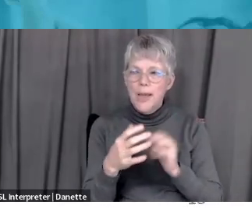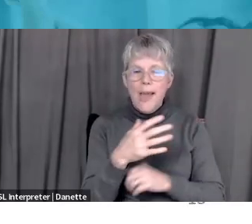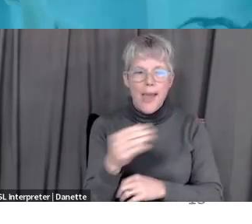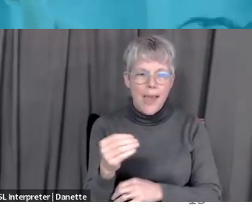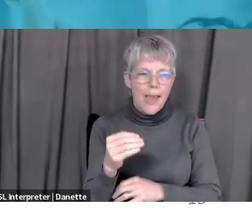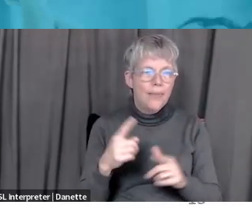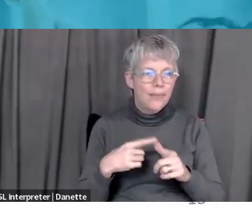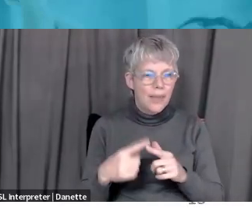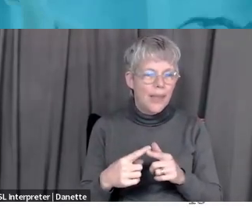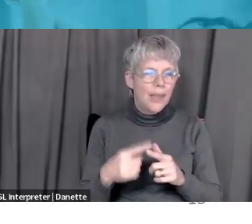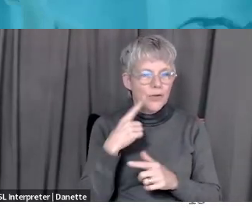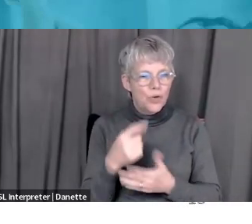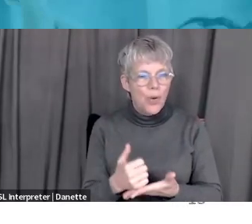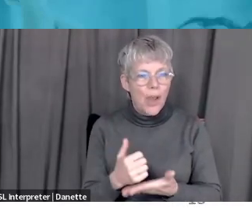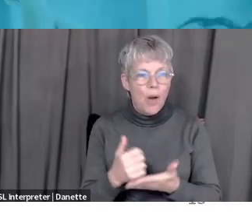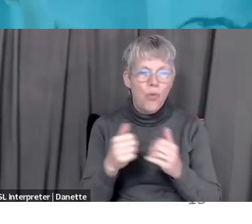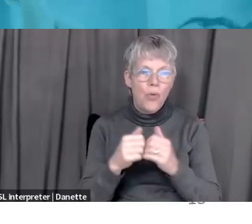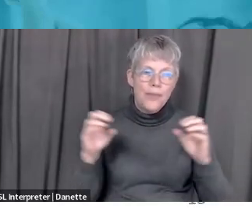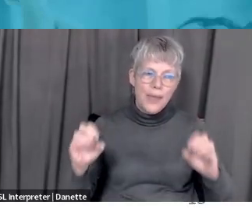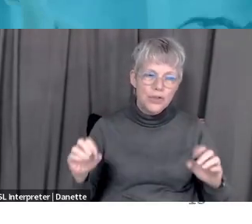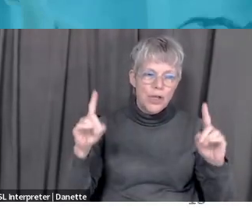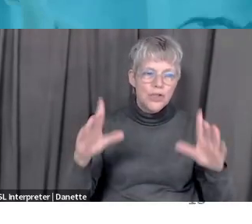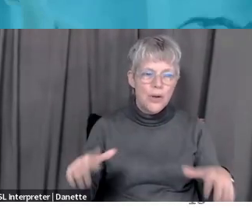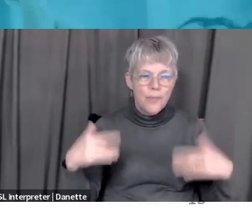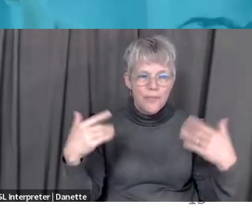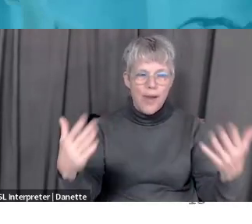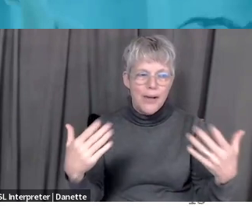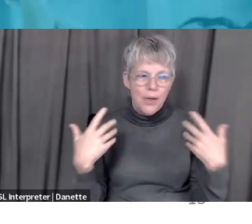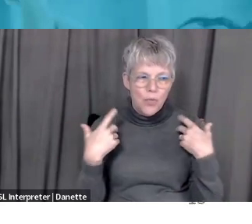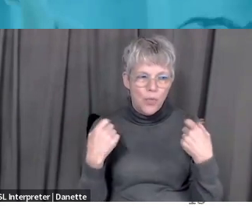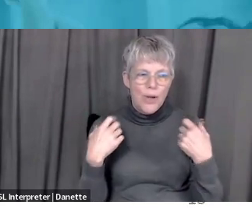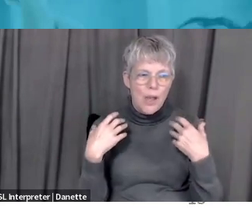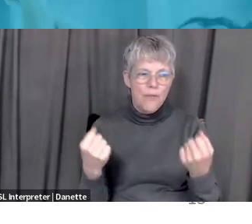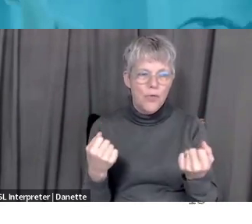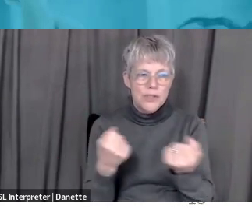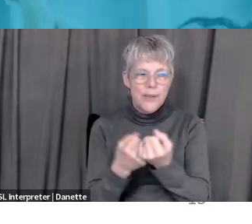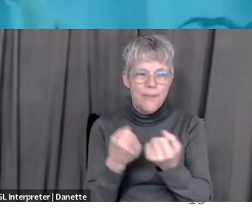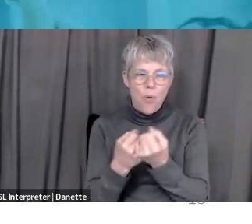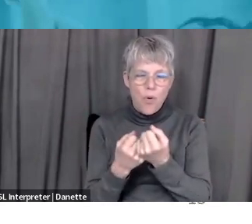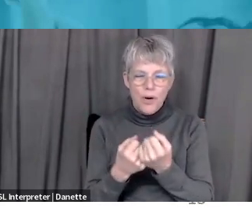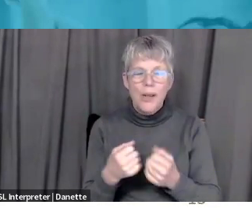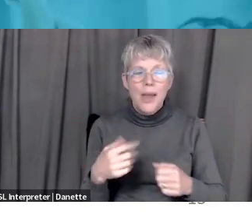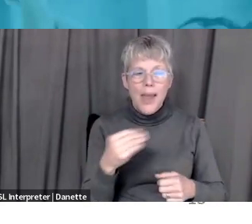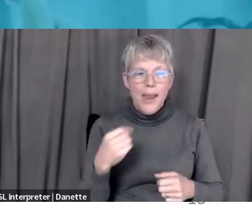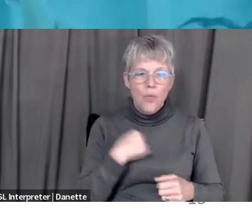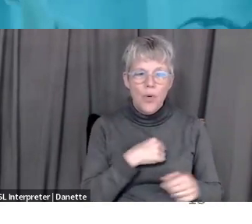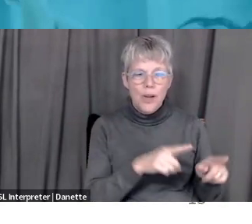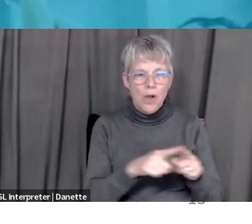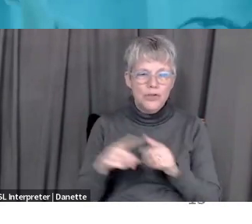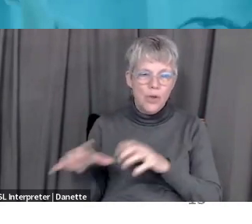with education on providing recovery support. And we do, as I mentioned, host the monthly meetings with a mix of